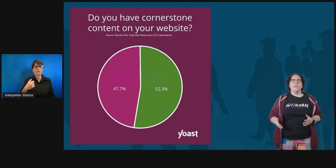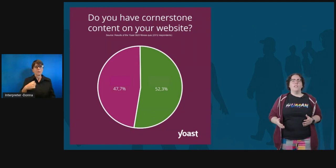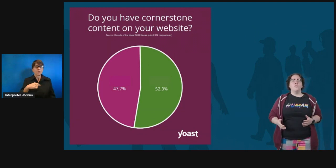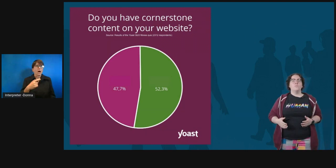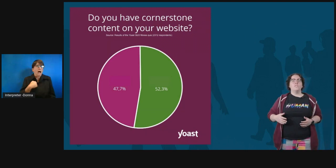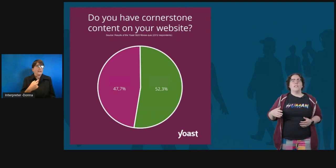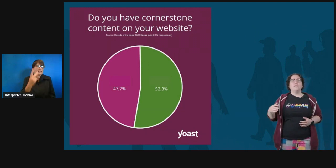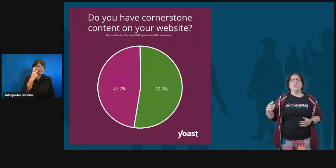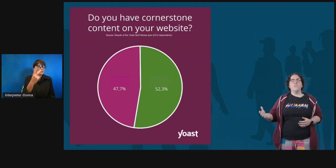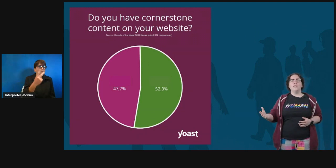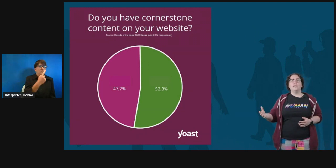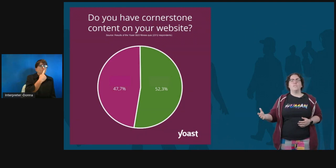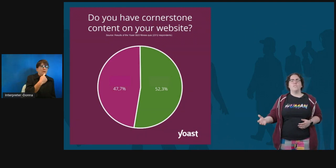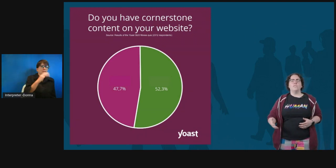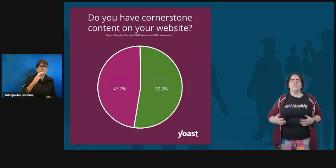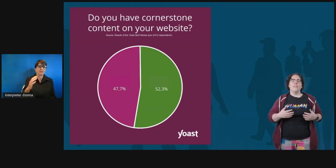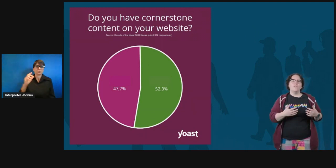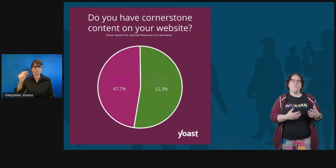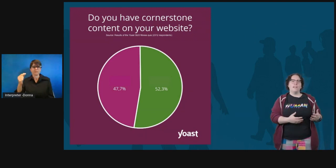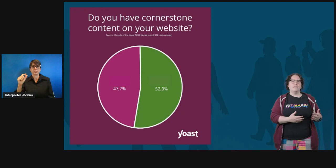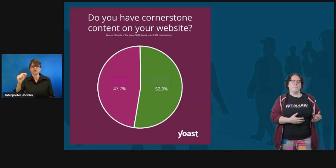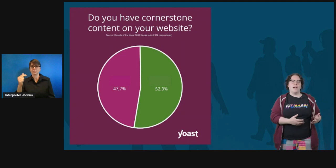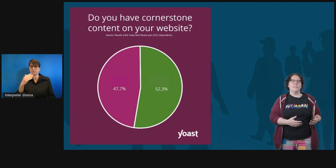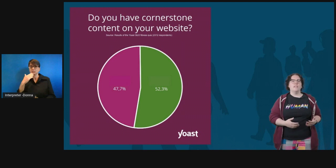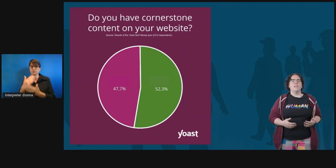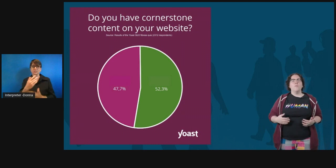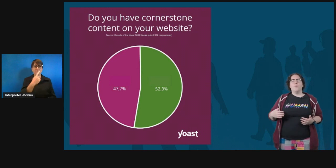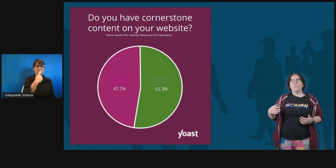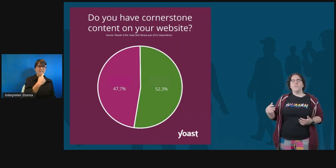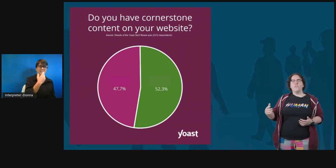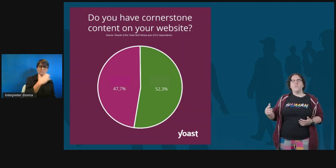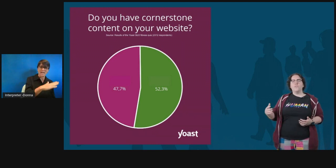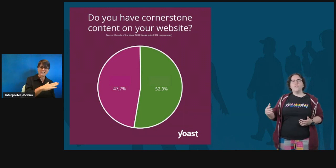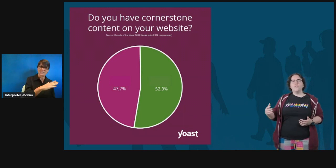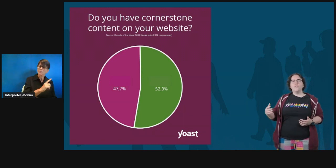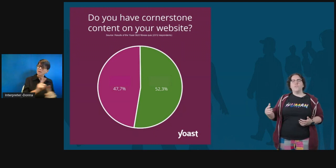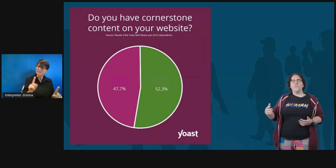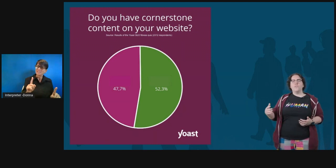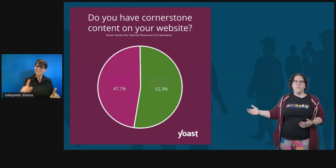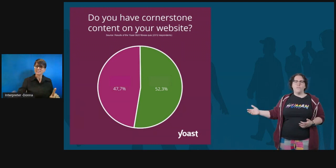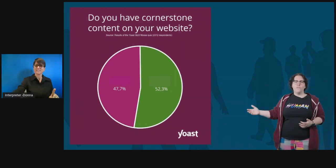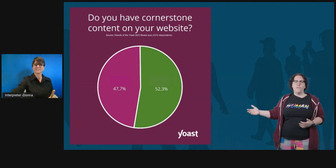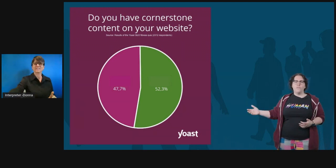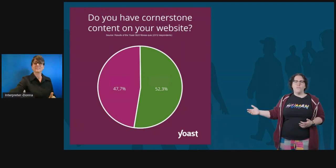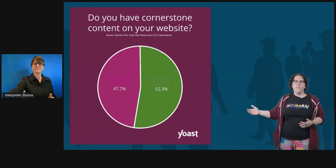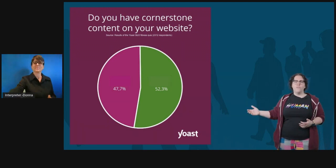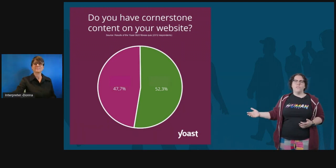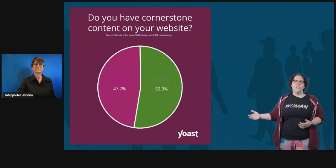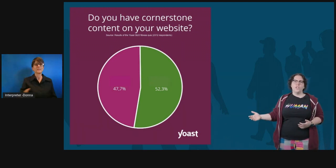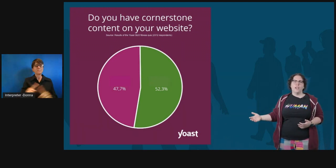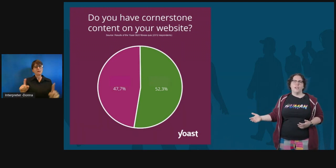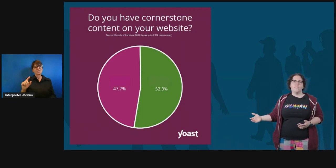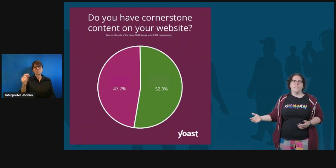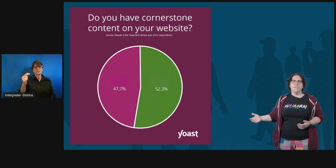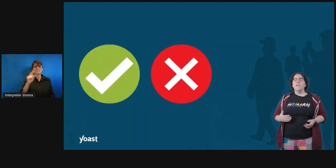and to understand that green is good, and red is bad. But that the green is also half of this chart.